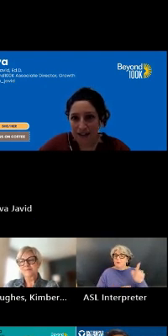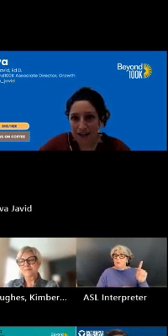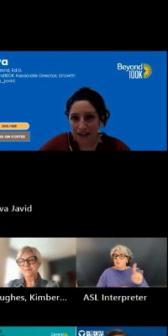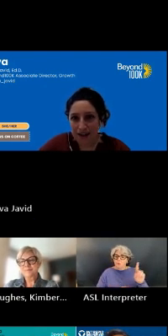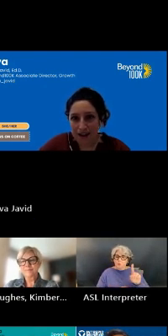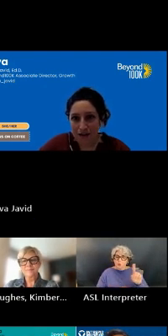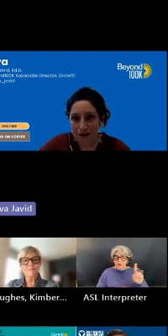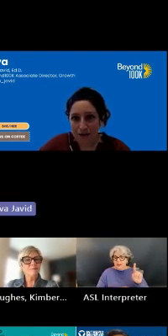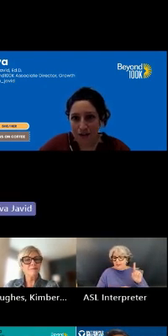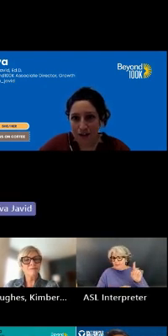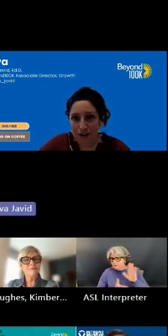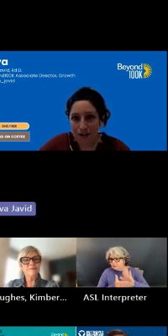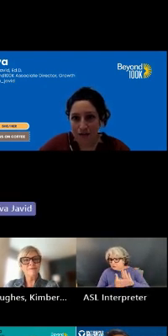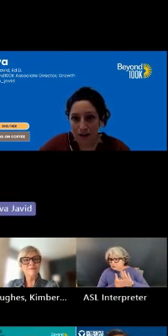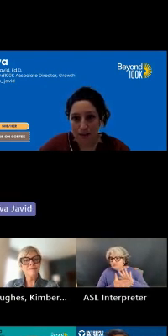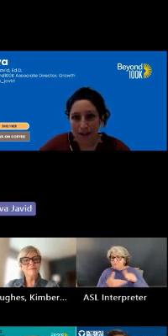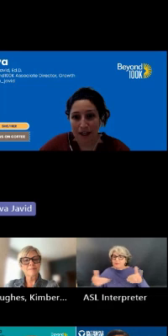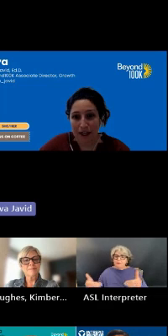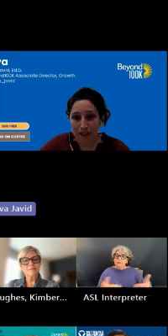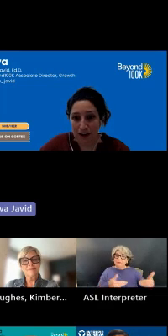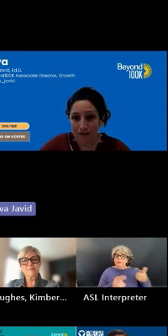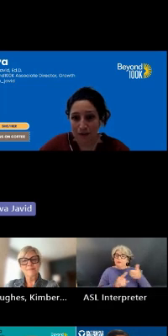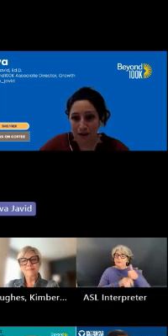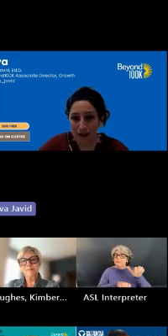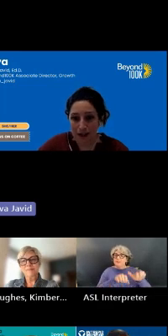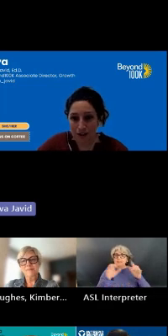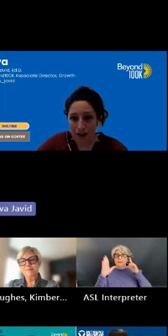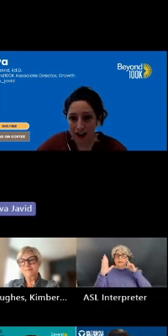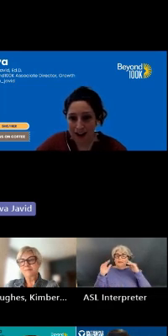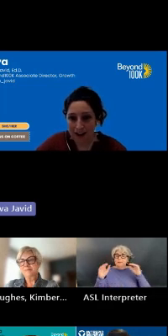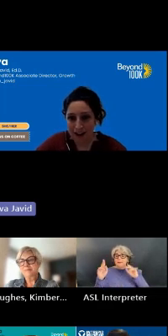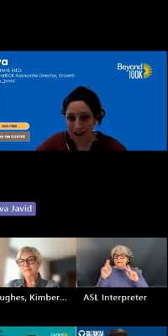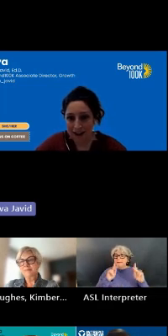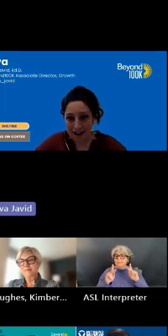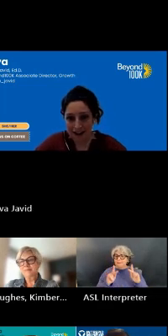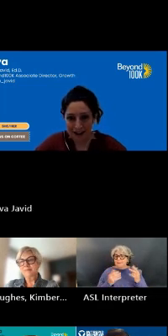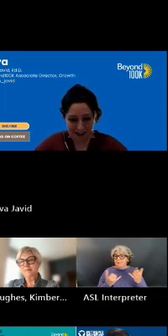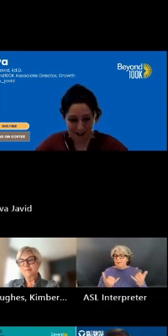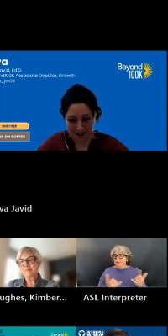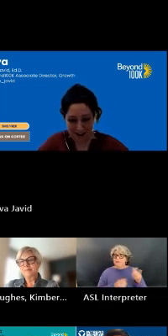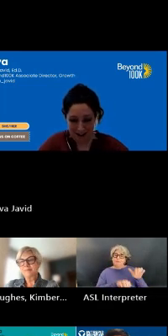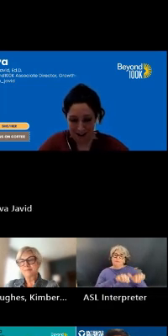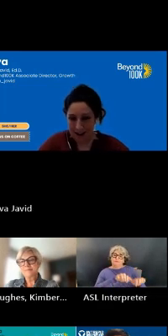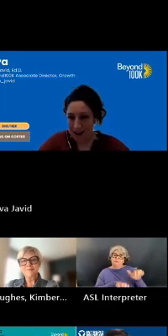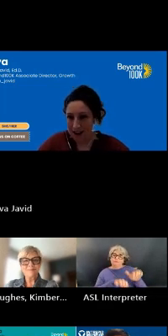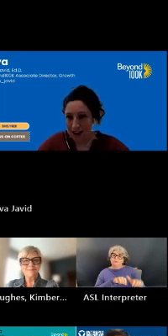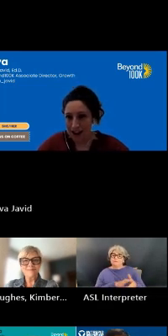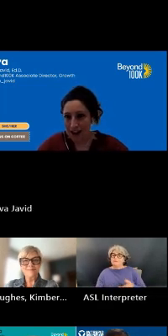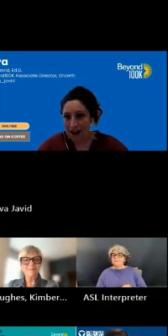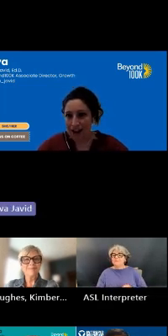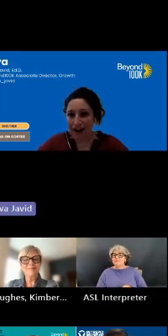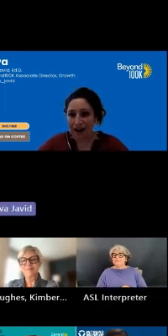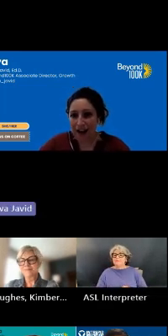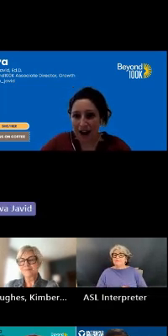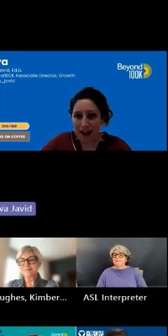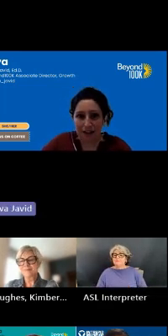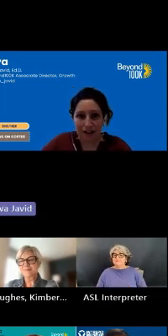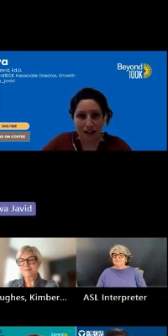introducing yourself. We're expecting a lot of folks on this chat and at this point,